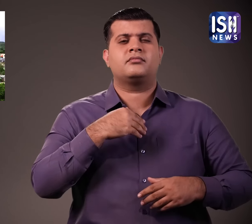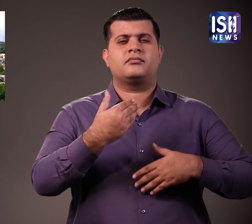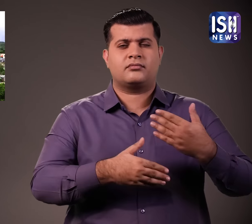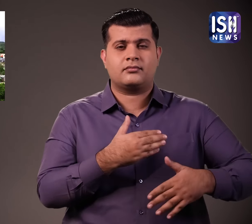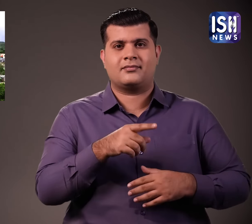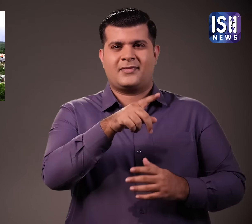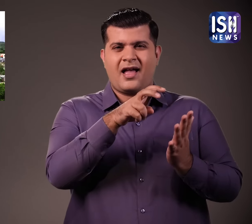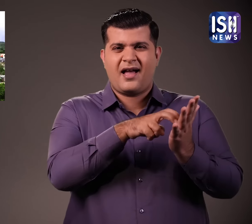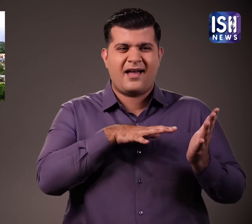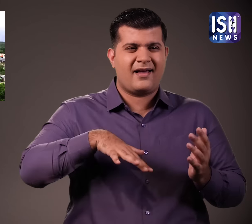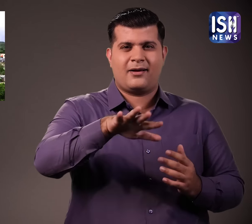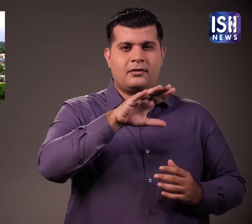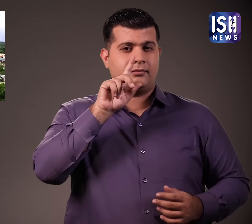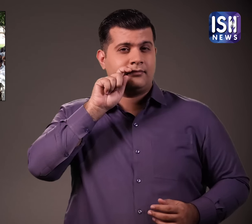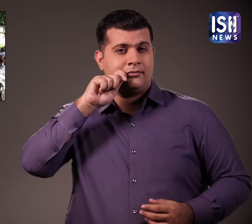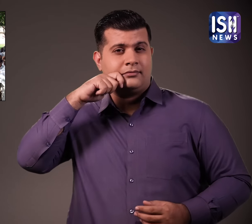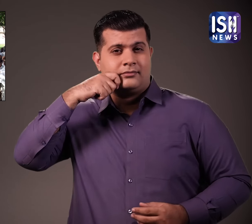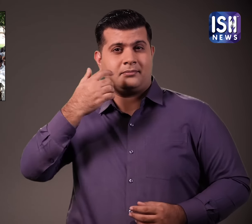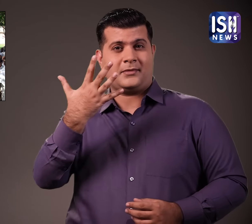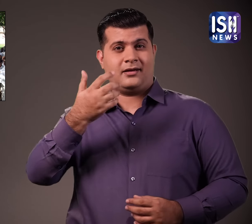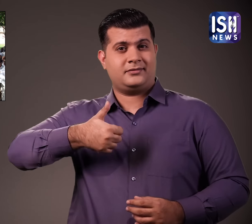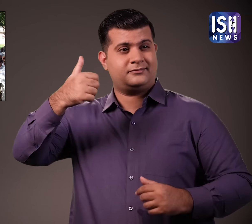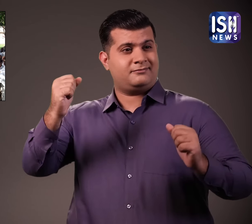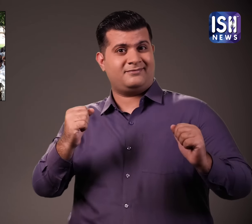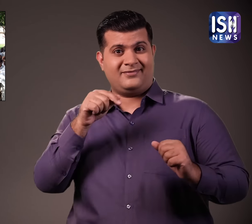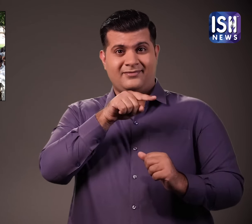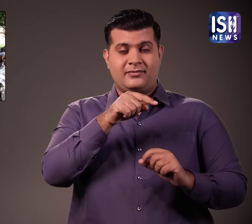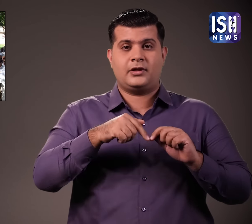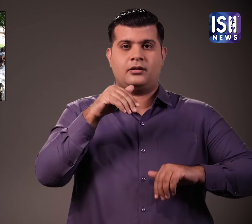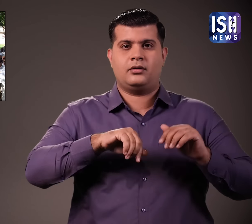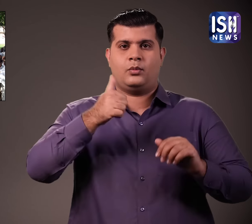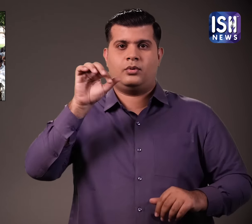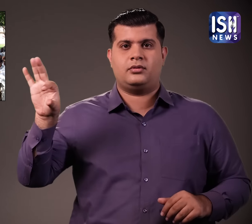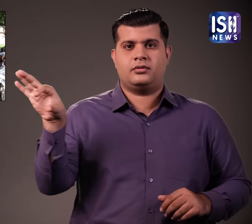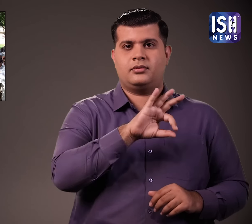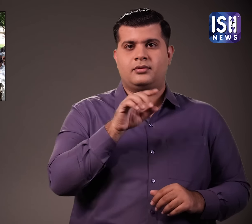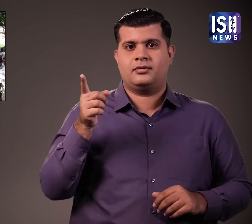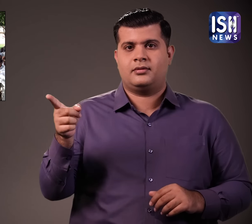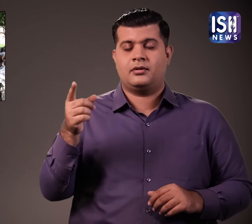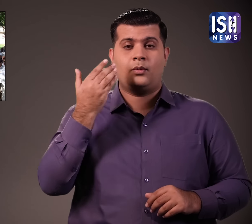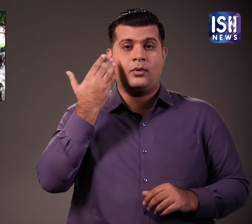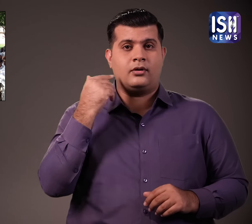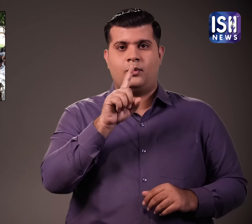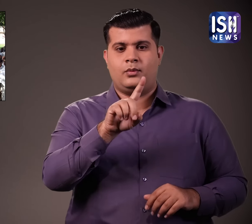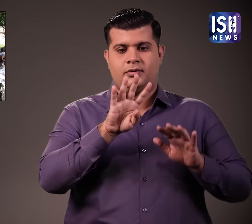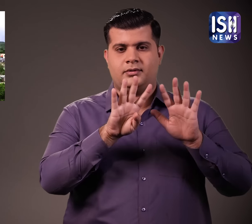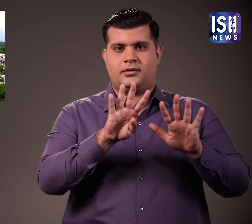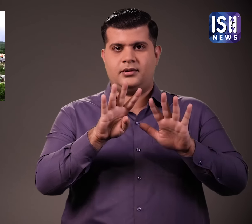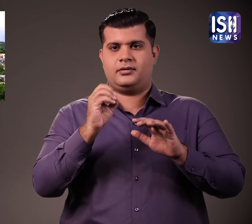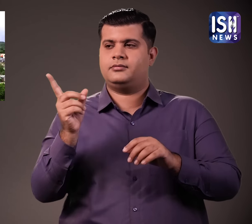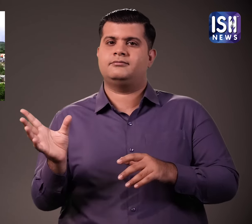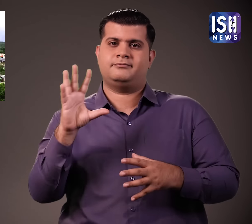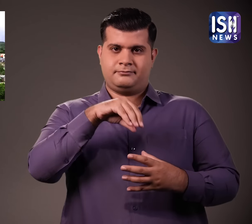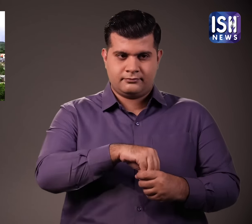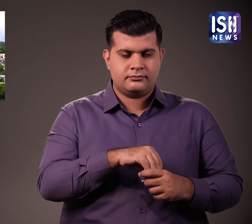Pawar won the 1990 panchayat elections and was selected as the sarpanch.